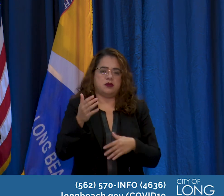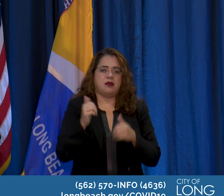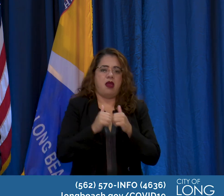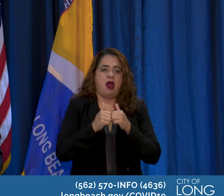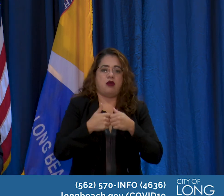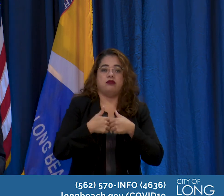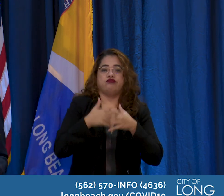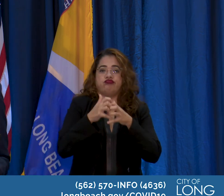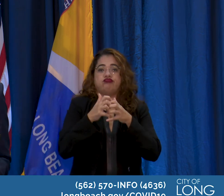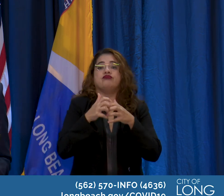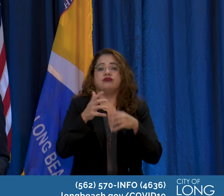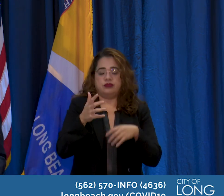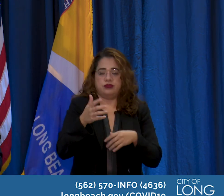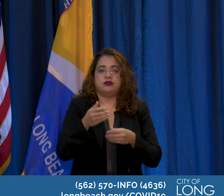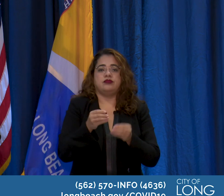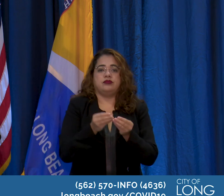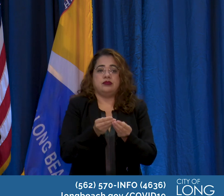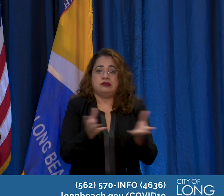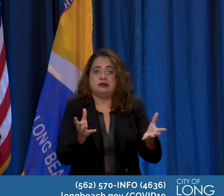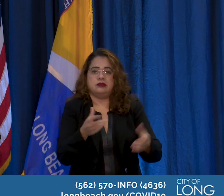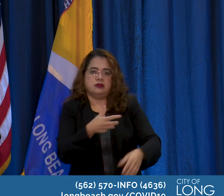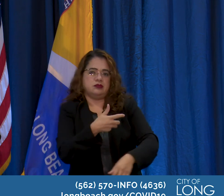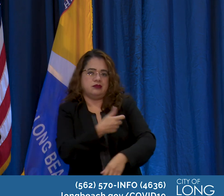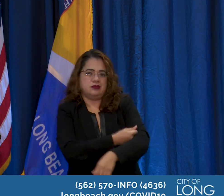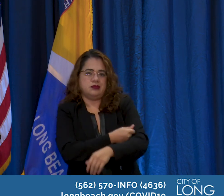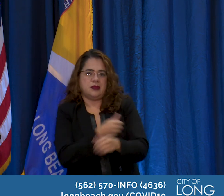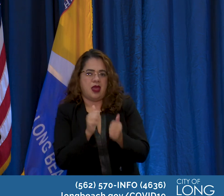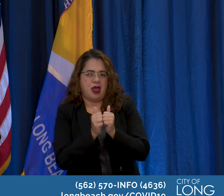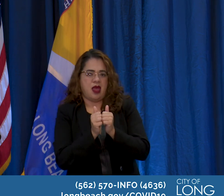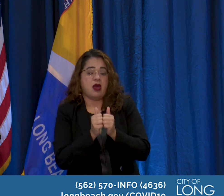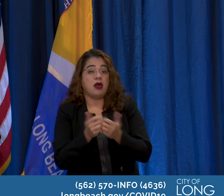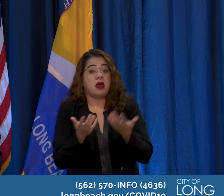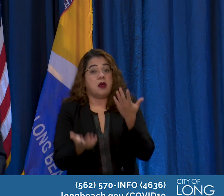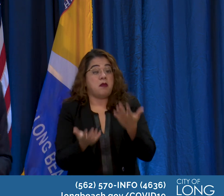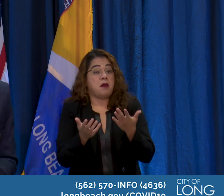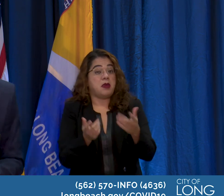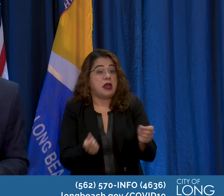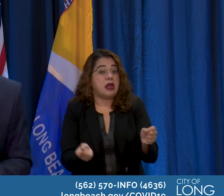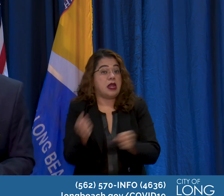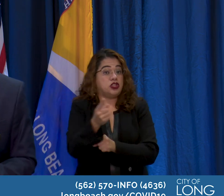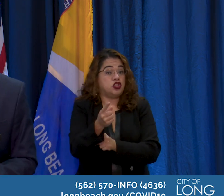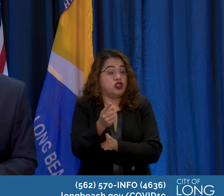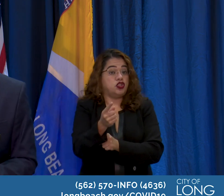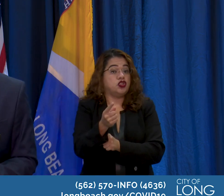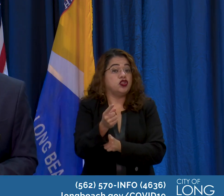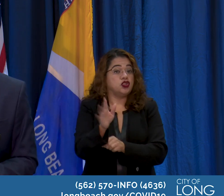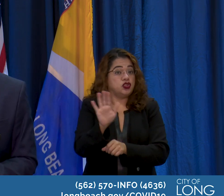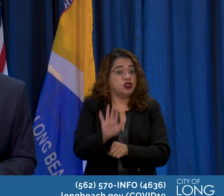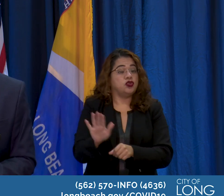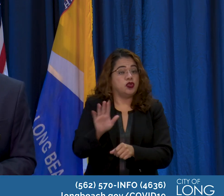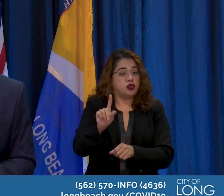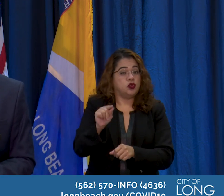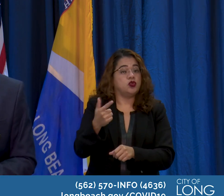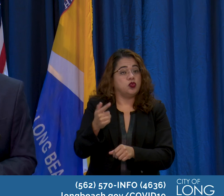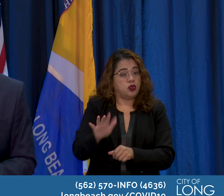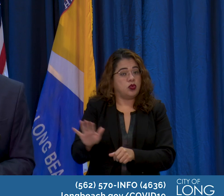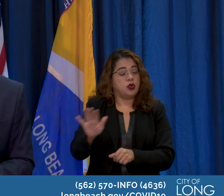distribute vaccines, hopefully sometime next year and how we do it safely and in a way